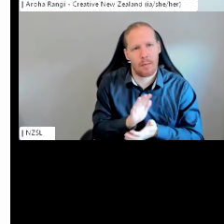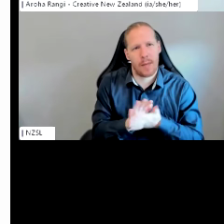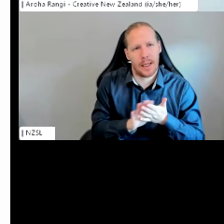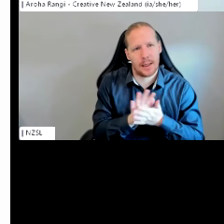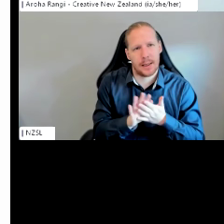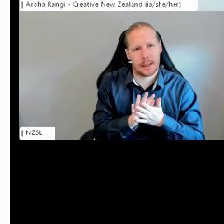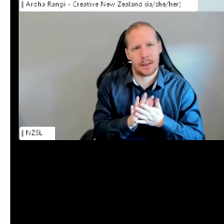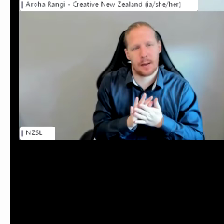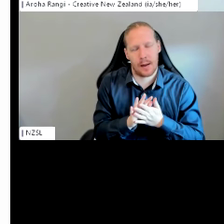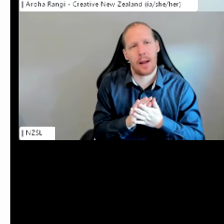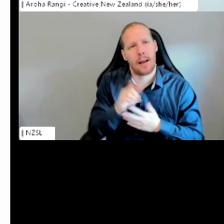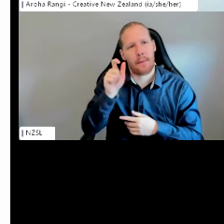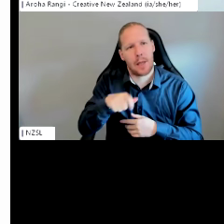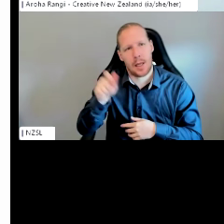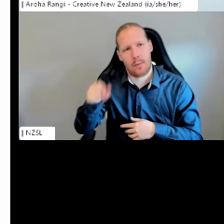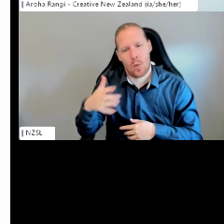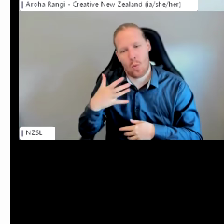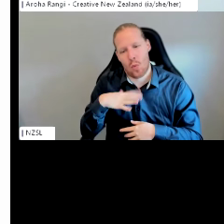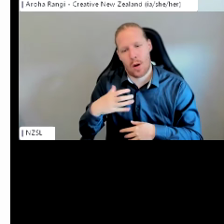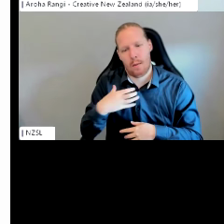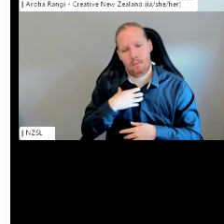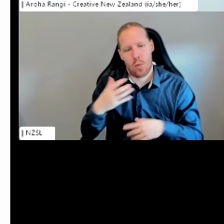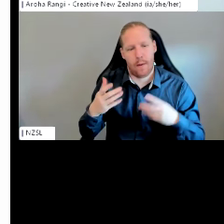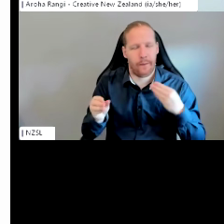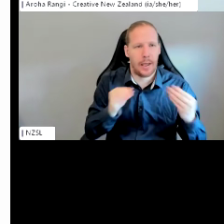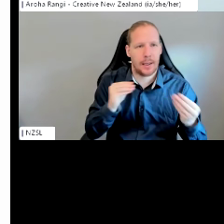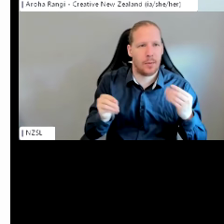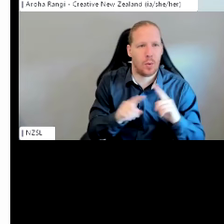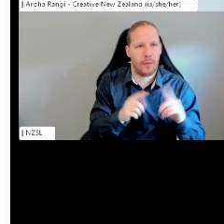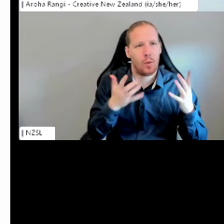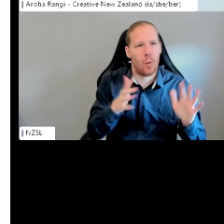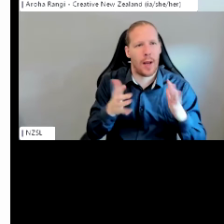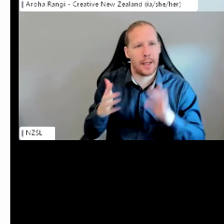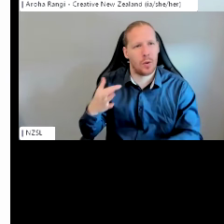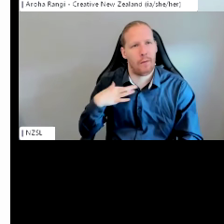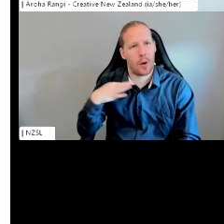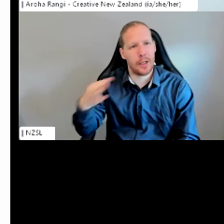want more flexible ways to volunteer um that they maybe want to volunteer for projects or